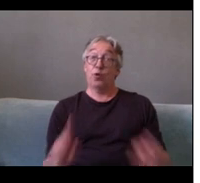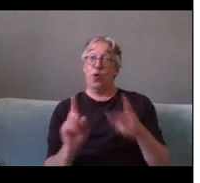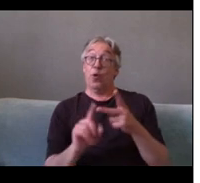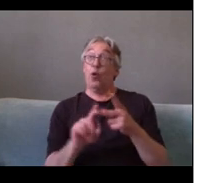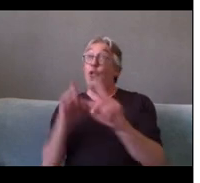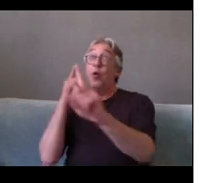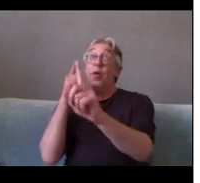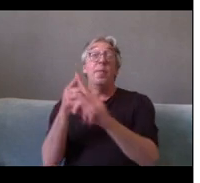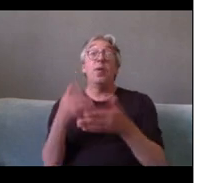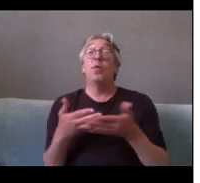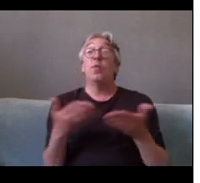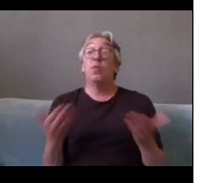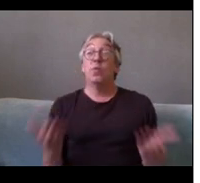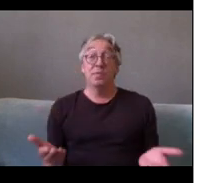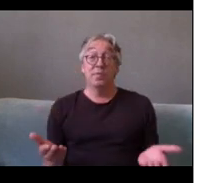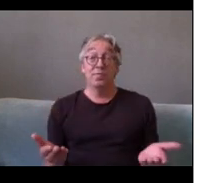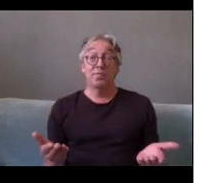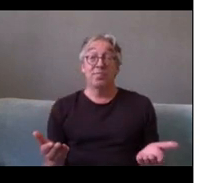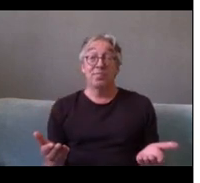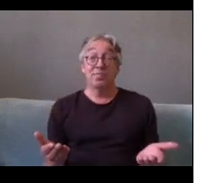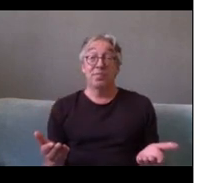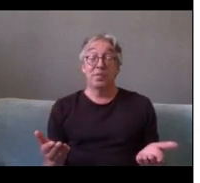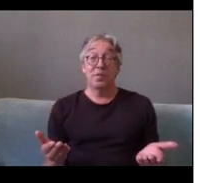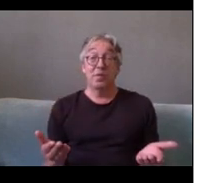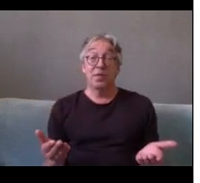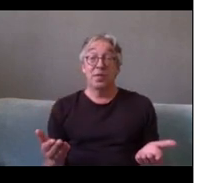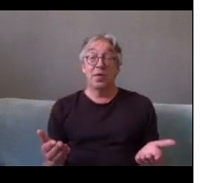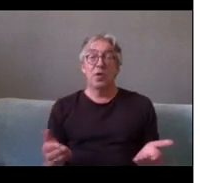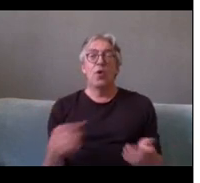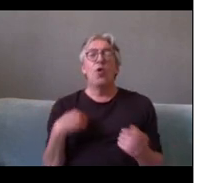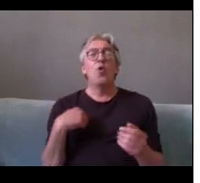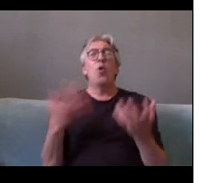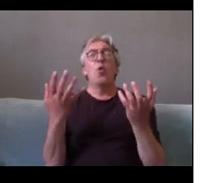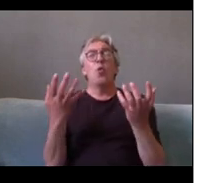the implementation of good quality disability data collection.